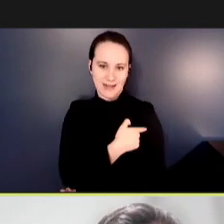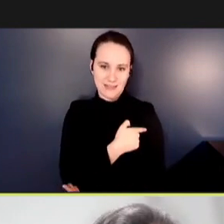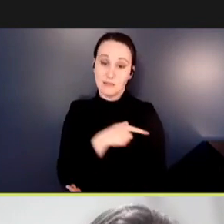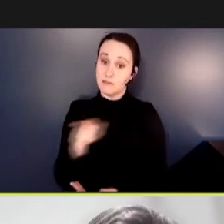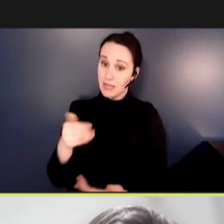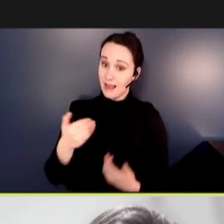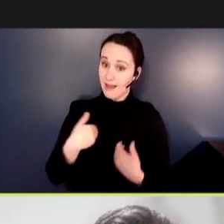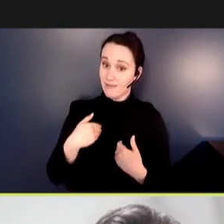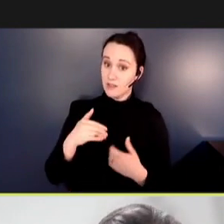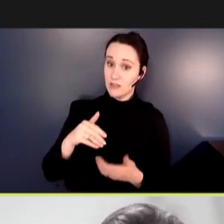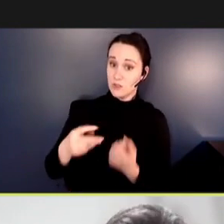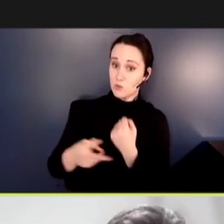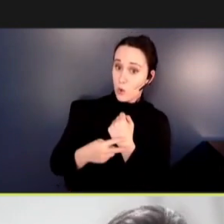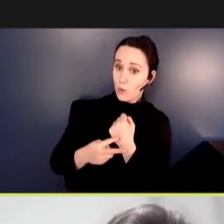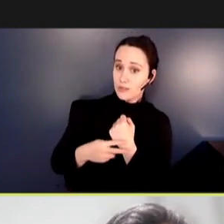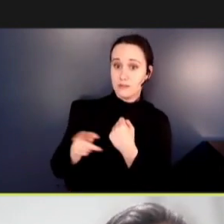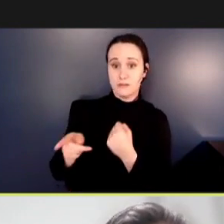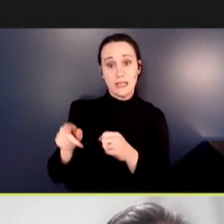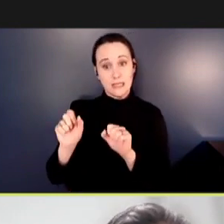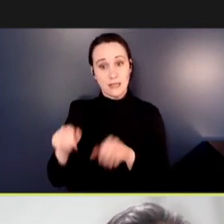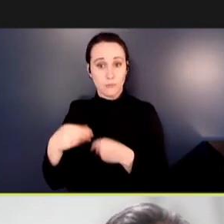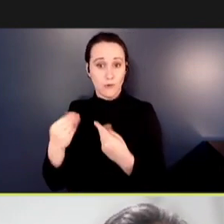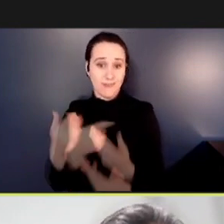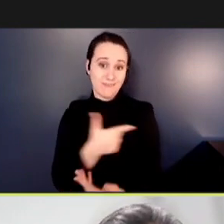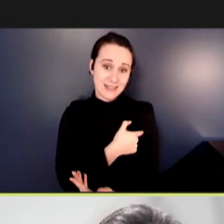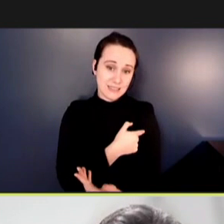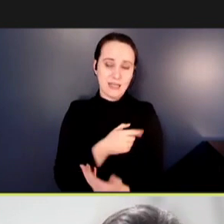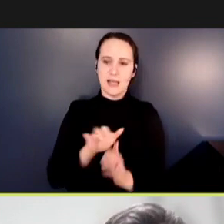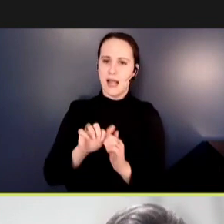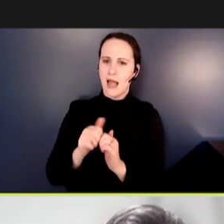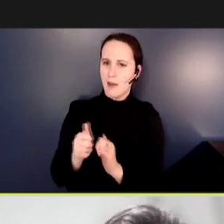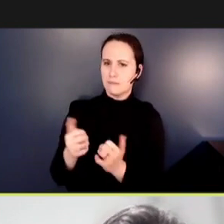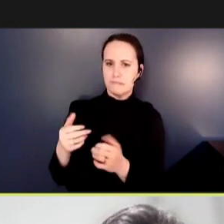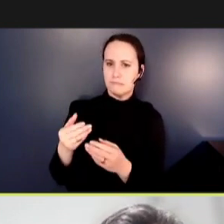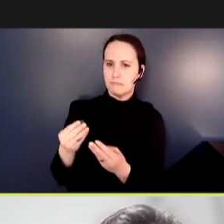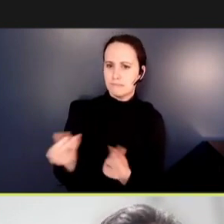addressing errors or preventing errors, and also addressing voice digits. So,